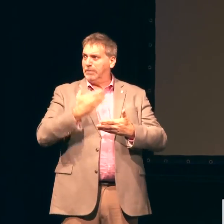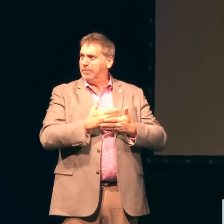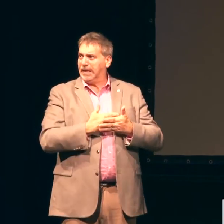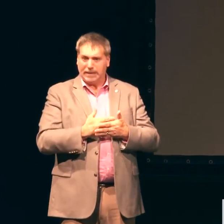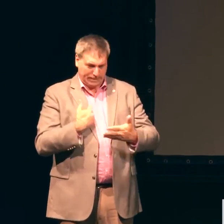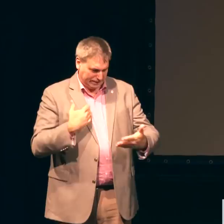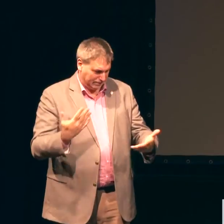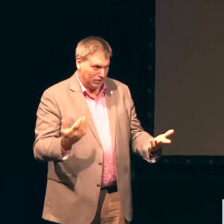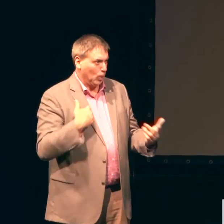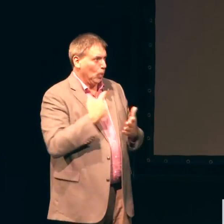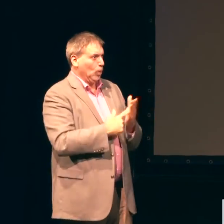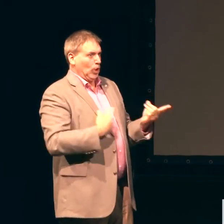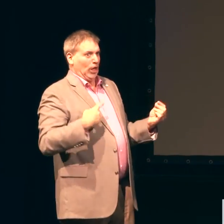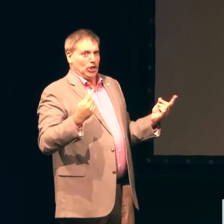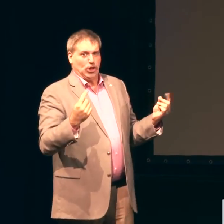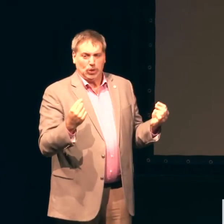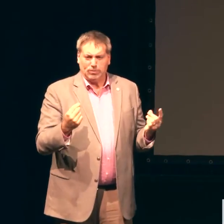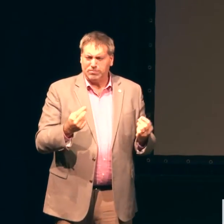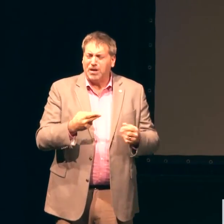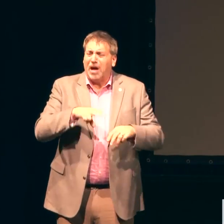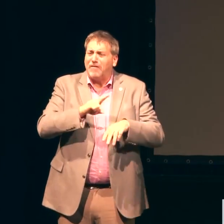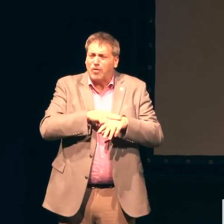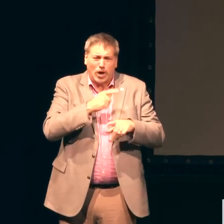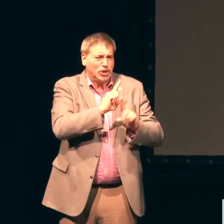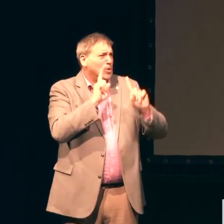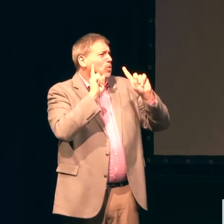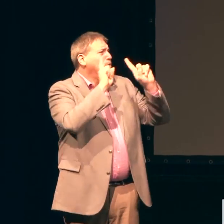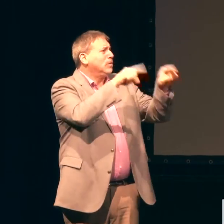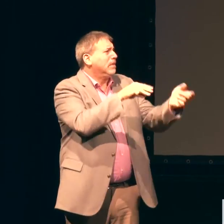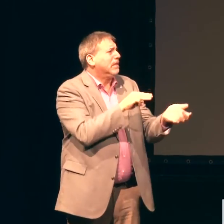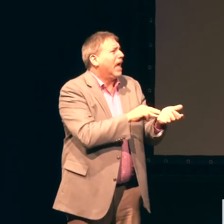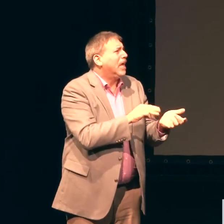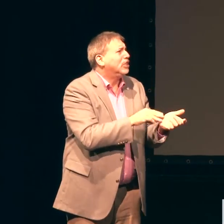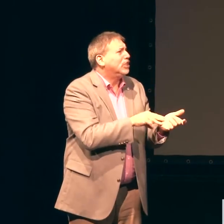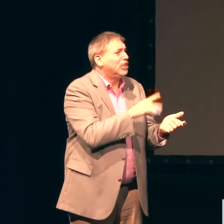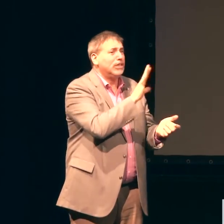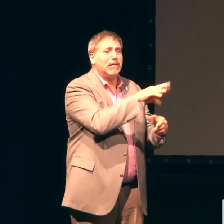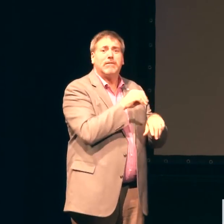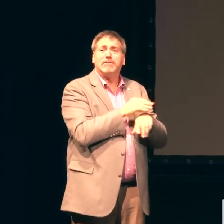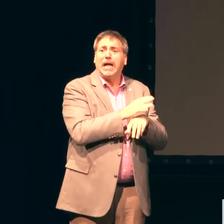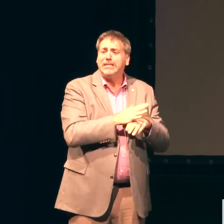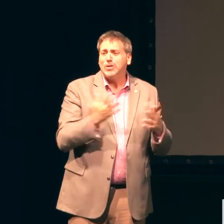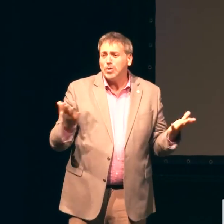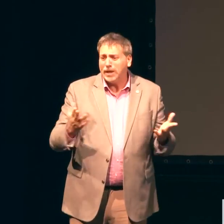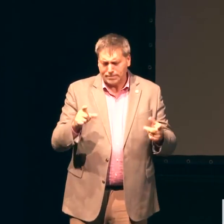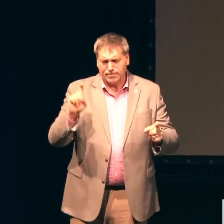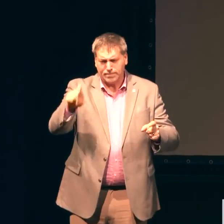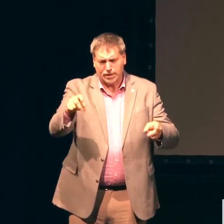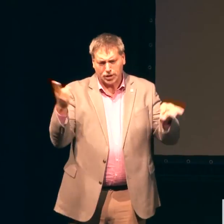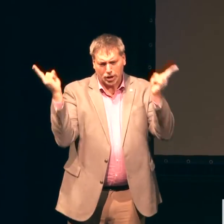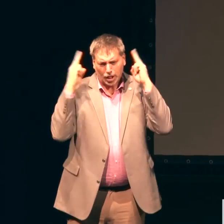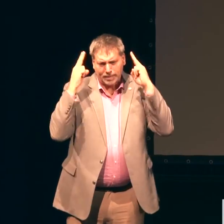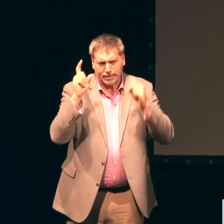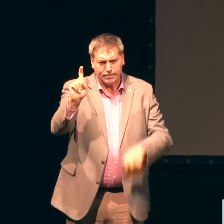this Deaf baby. She didn't know what to do, and of course, she went to doctors and counselors